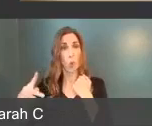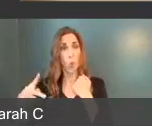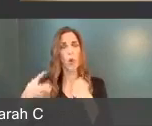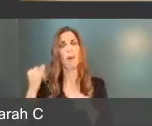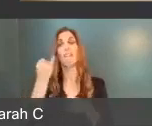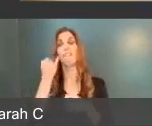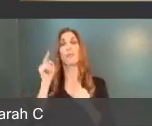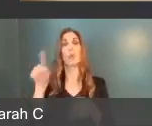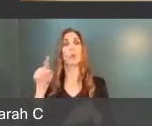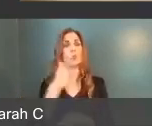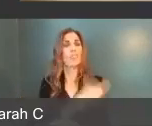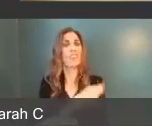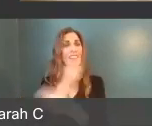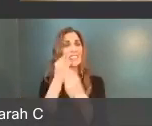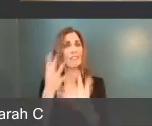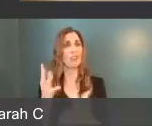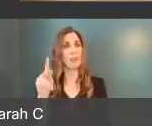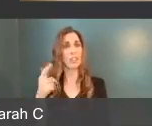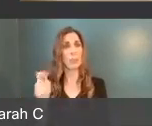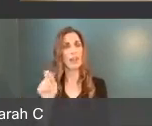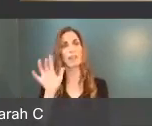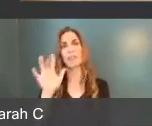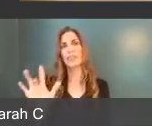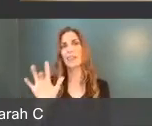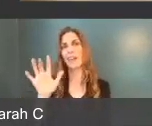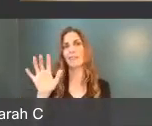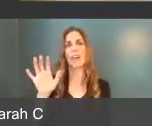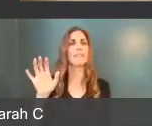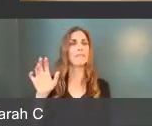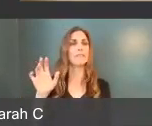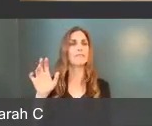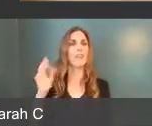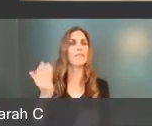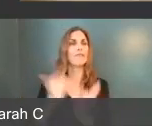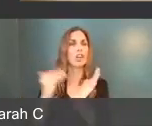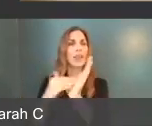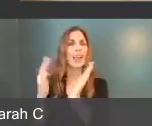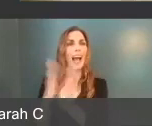and click on the frequently asked questions at the top, there is information about the Medical